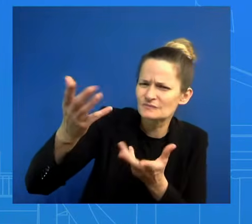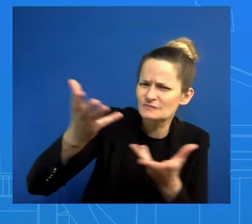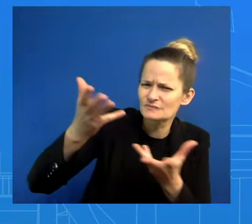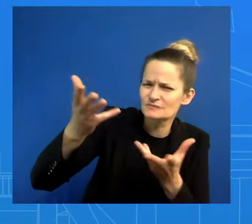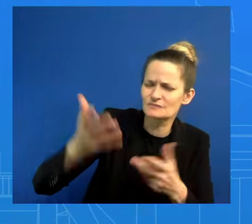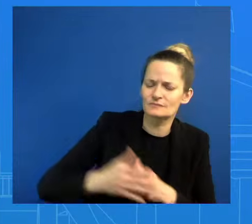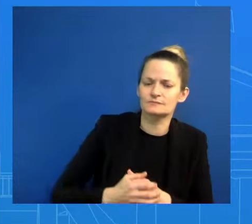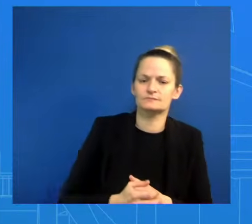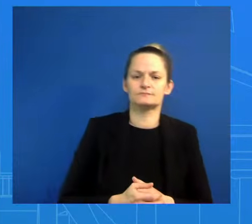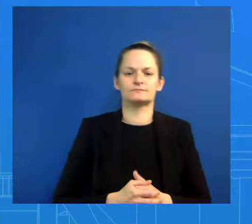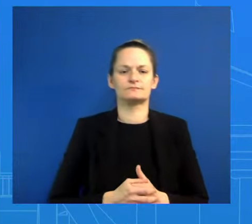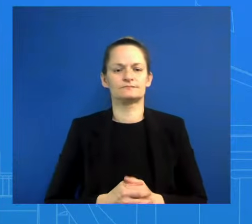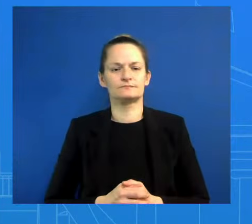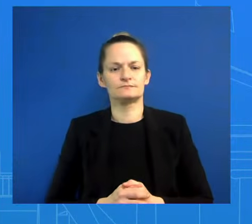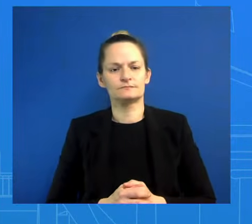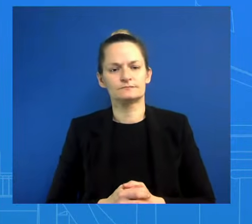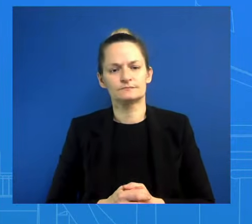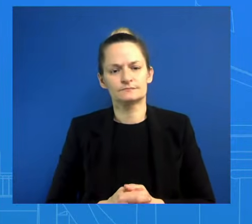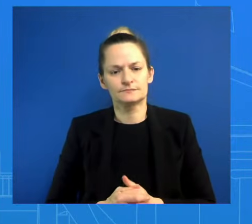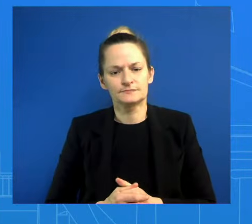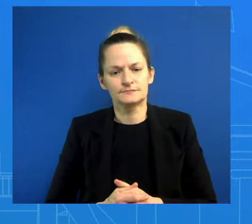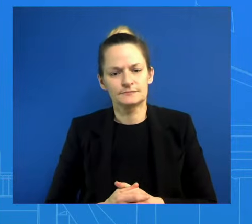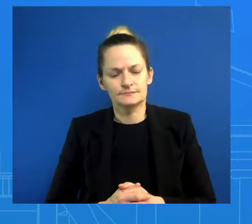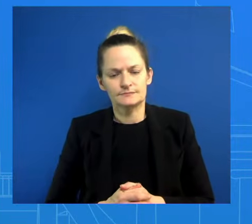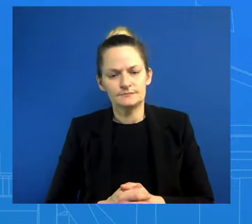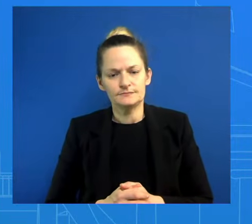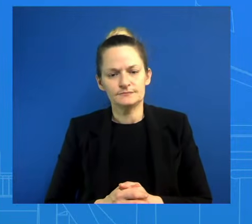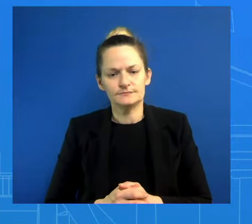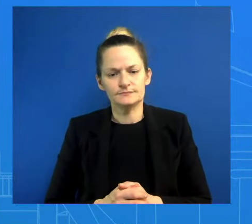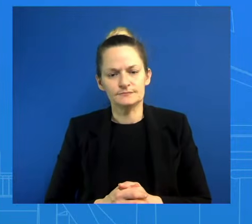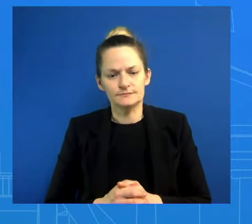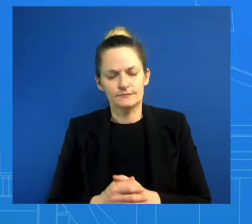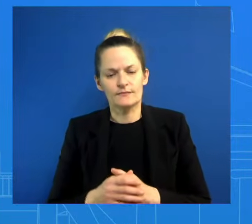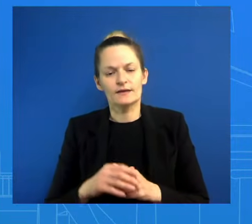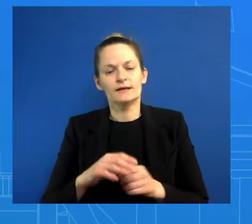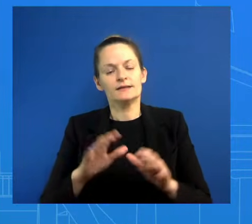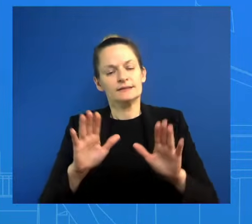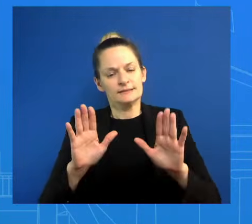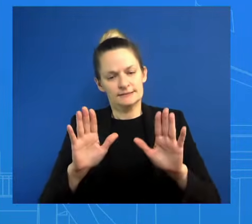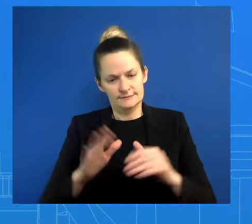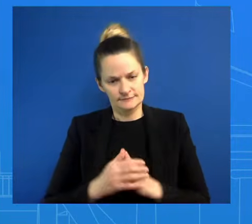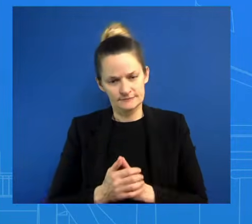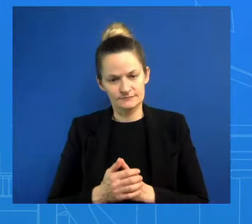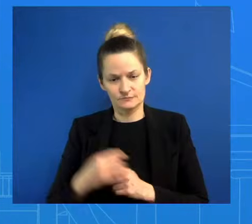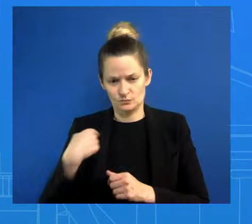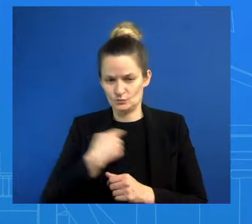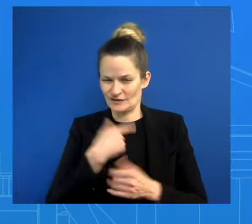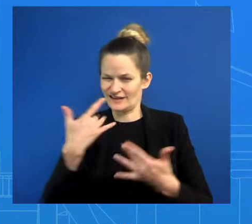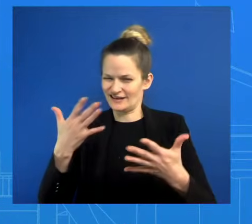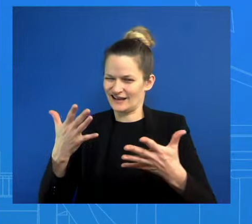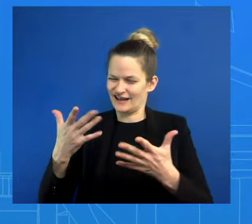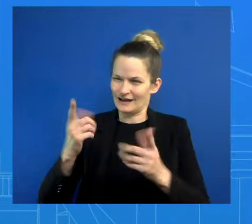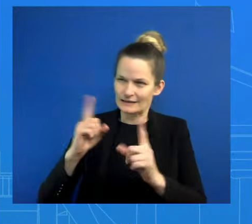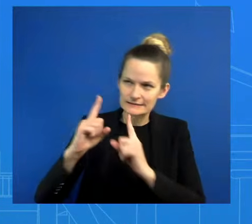about how the price cap only applies to Russian oil and explained that the cap doesn't necessi-